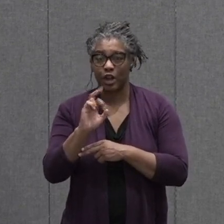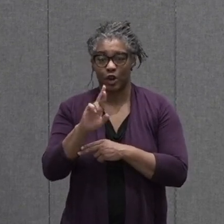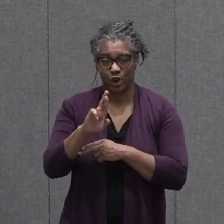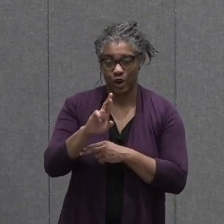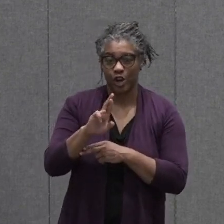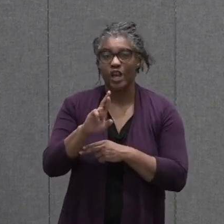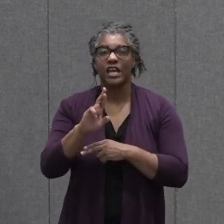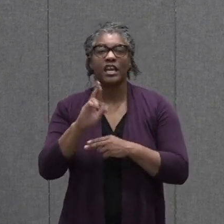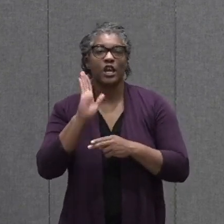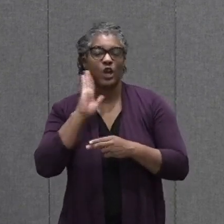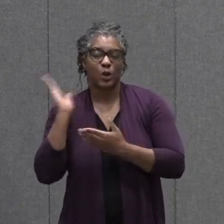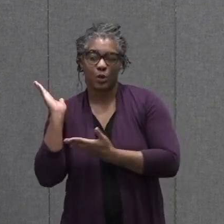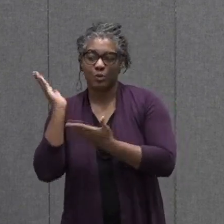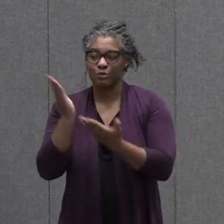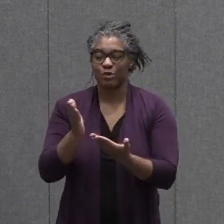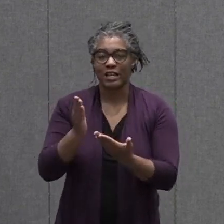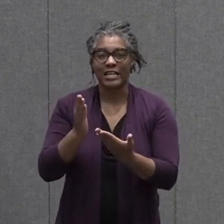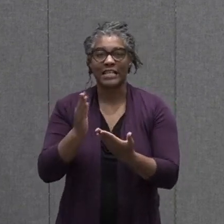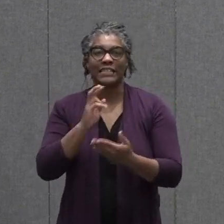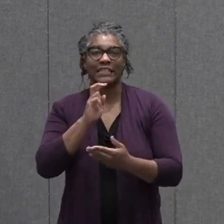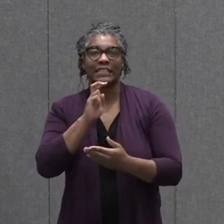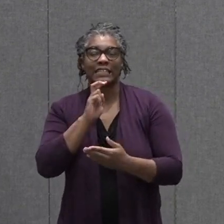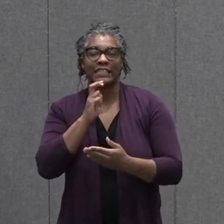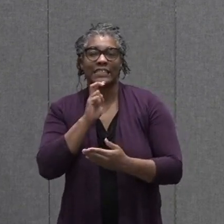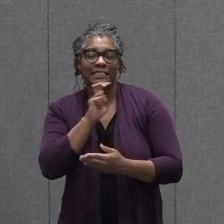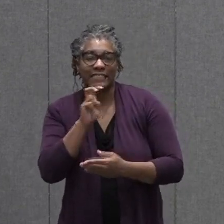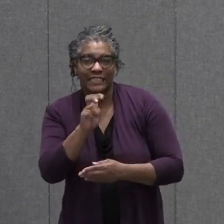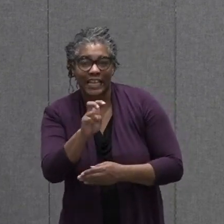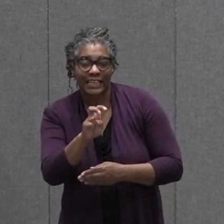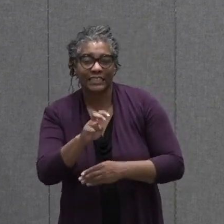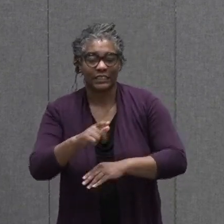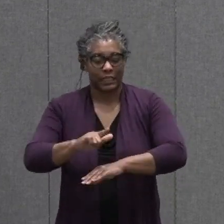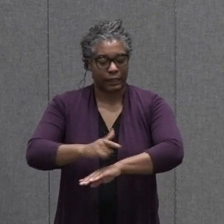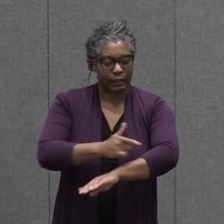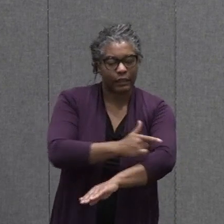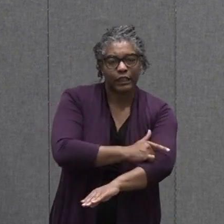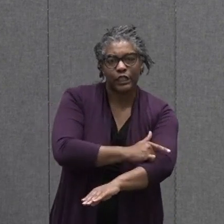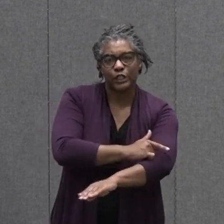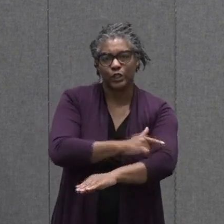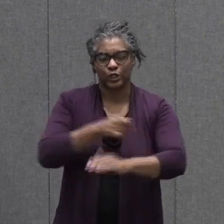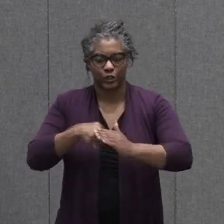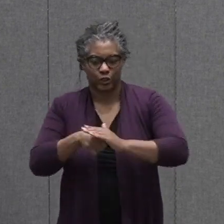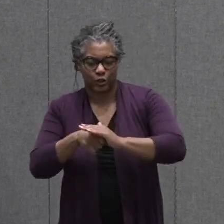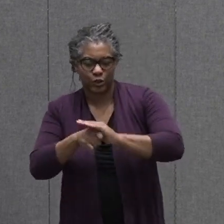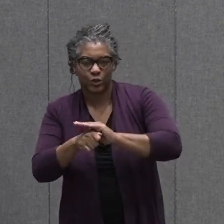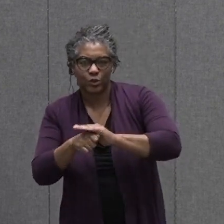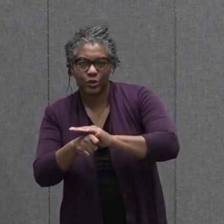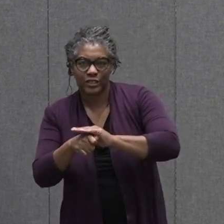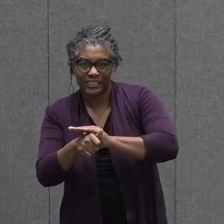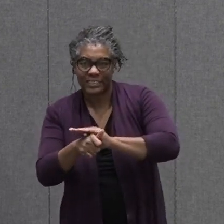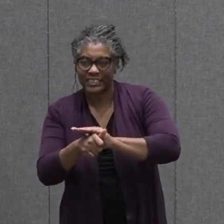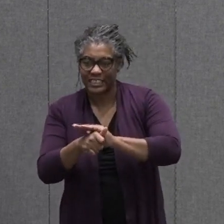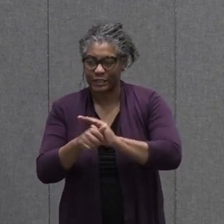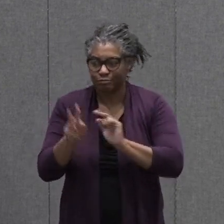and all kinds of wonderful things, in the nine o'clock hour. So I hope you'll stay with us and join us for our day today.